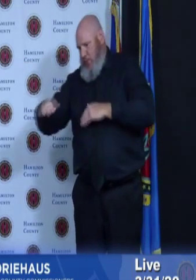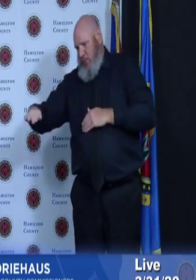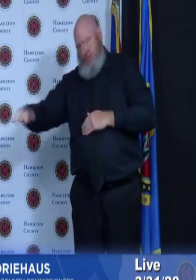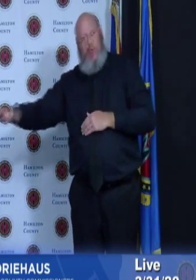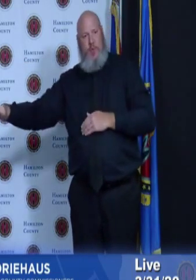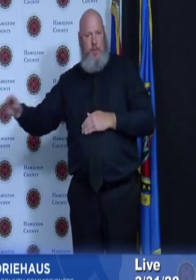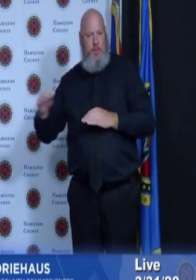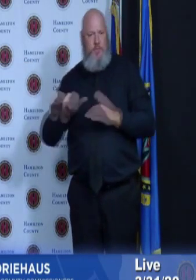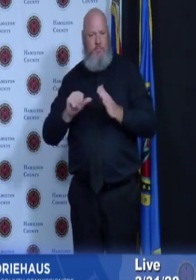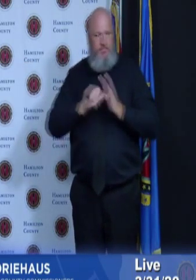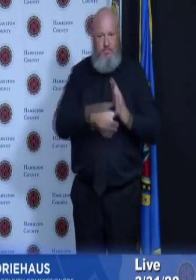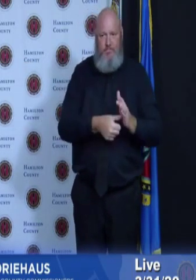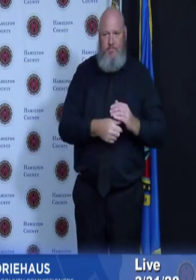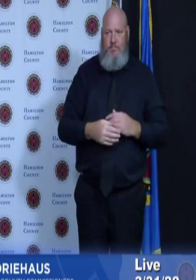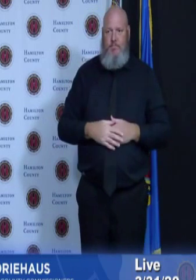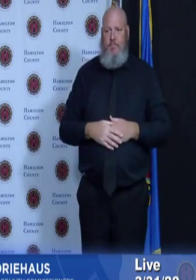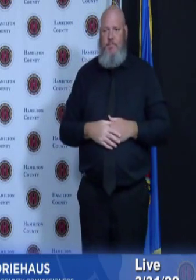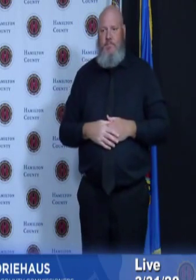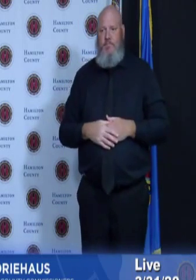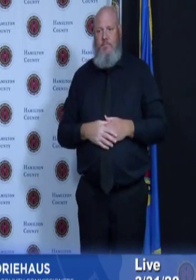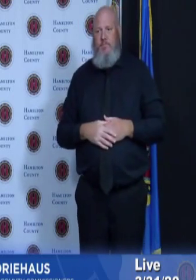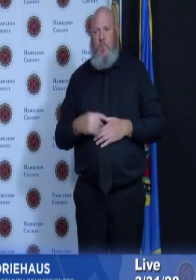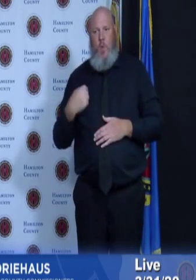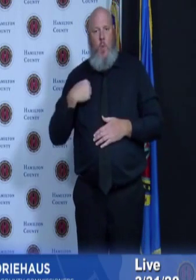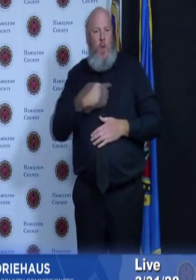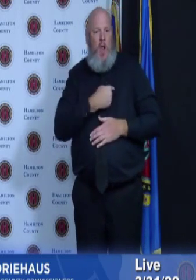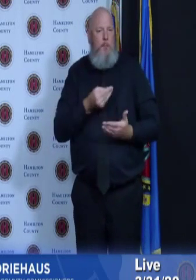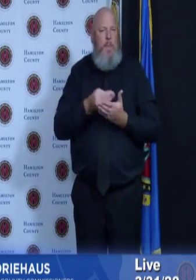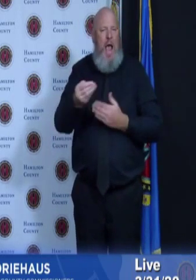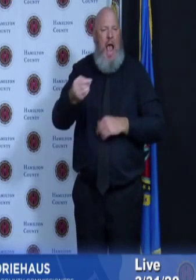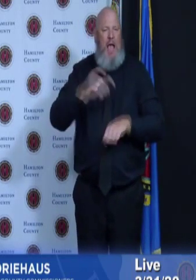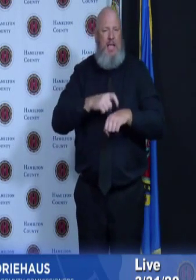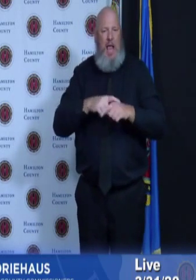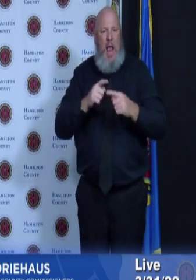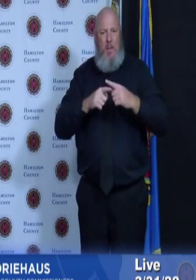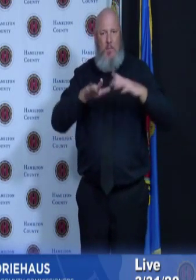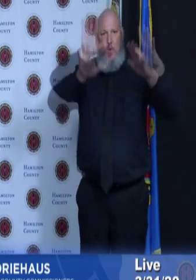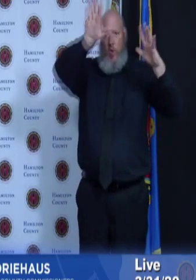we're trying to reduce the number of people that get infected but we're also